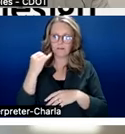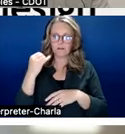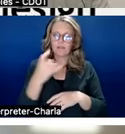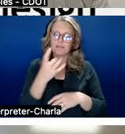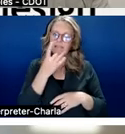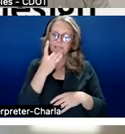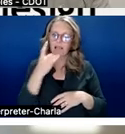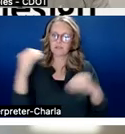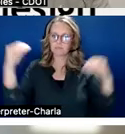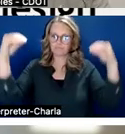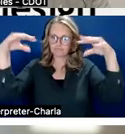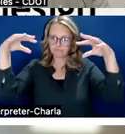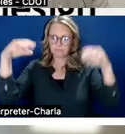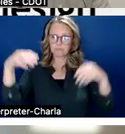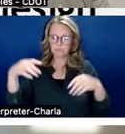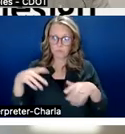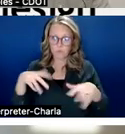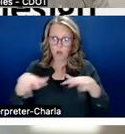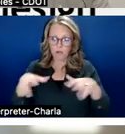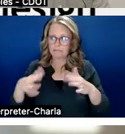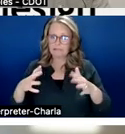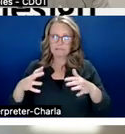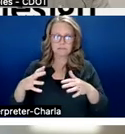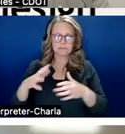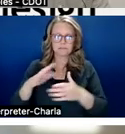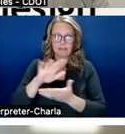So really trying to tighten up that south leg.